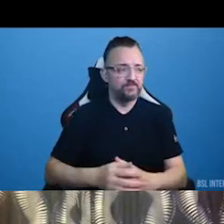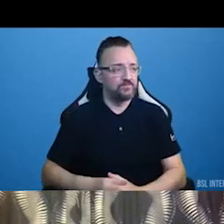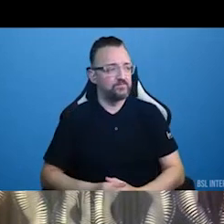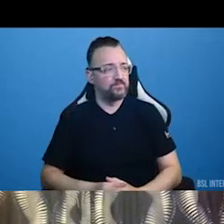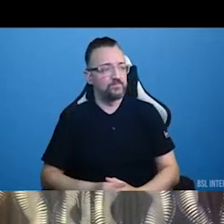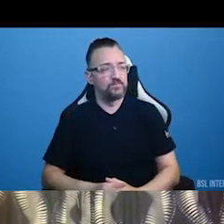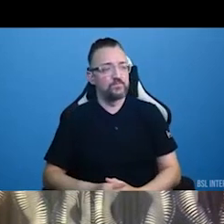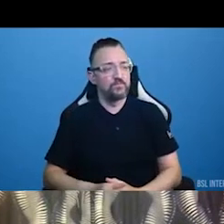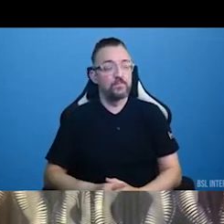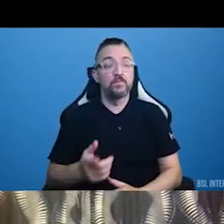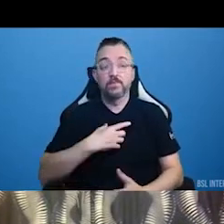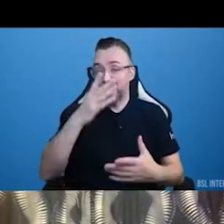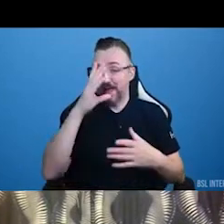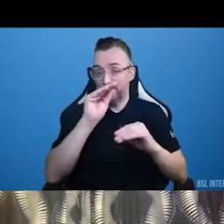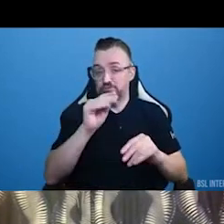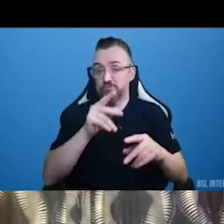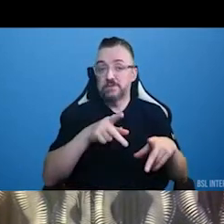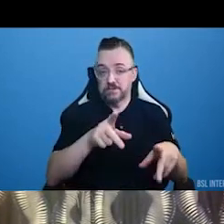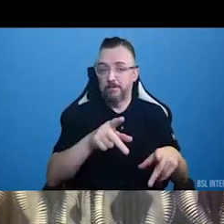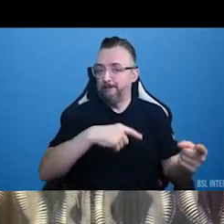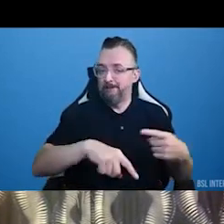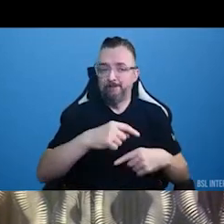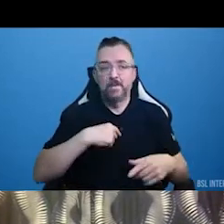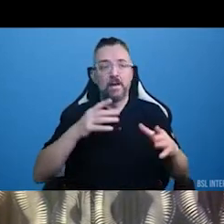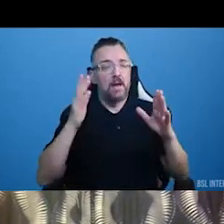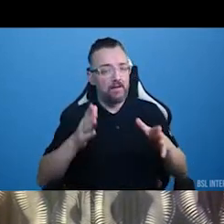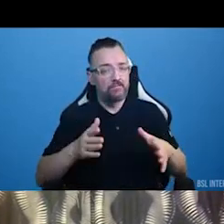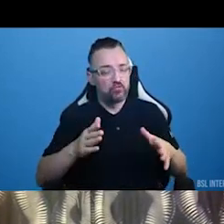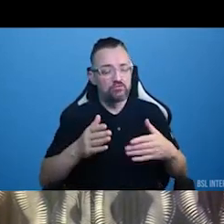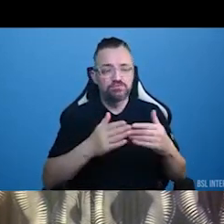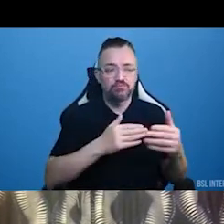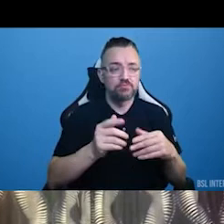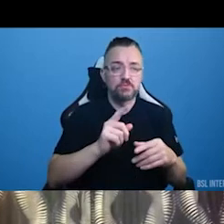in our education system, and as a whole, is that really recently the Architects Climate Action Network